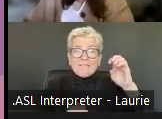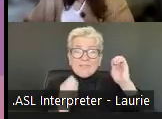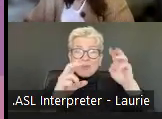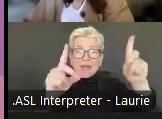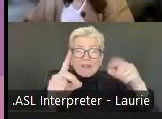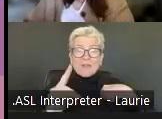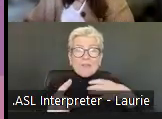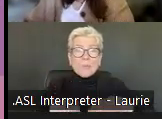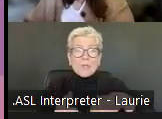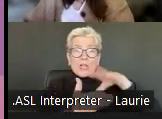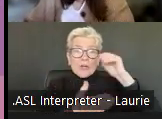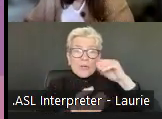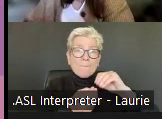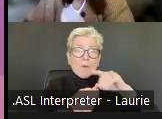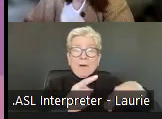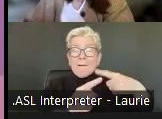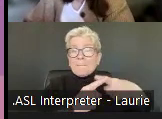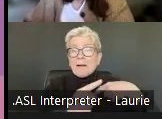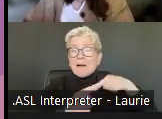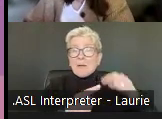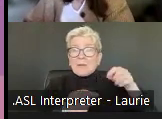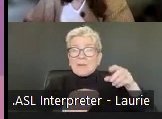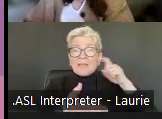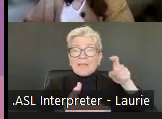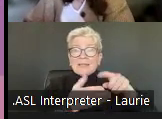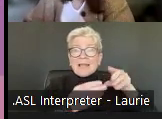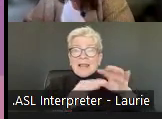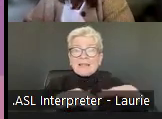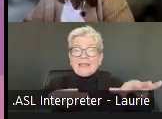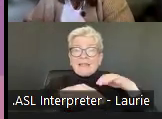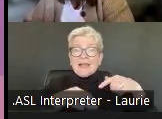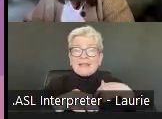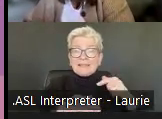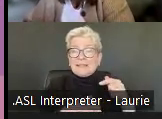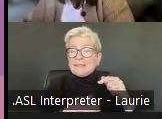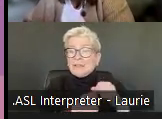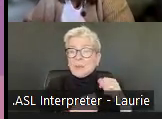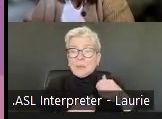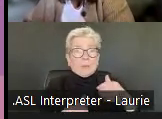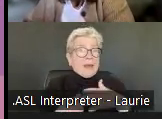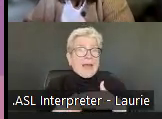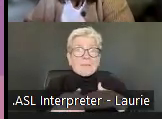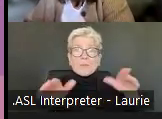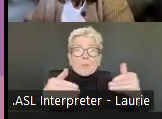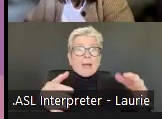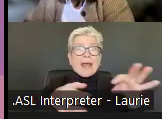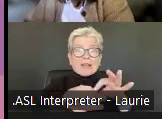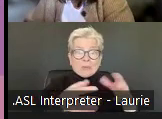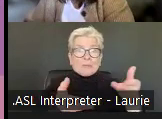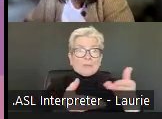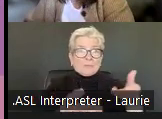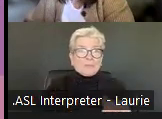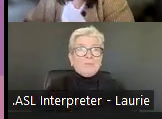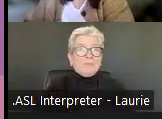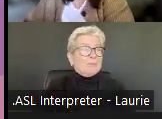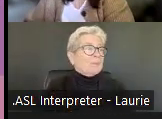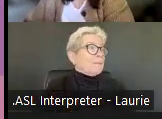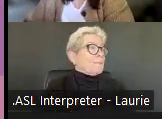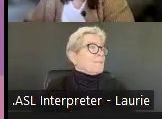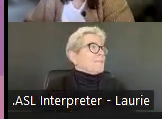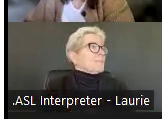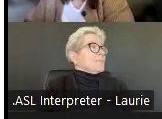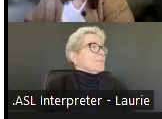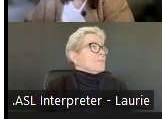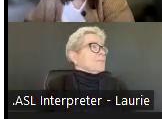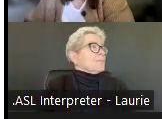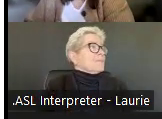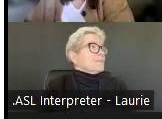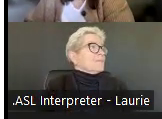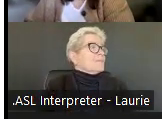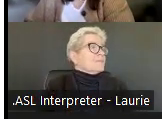acknowledgement and tribal consultation we would love to connect you with them.